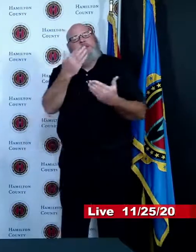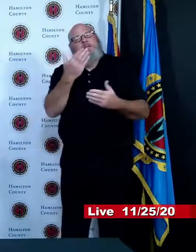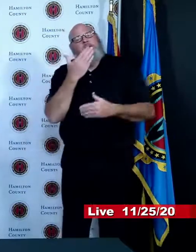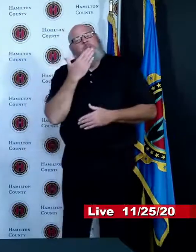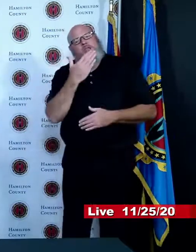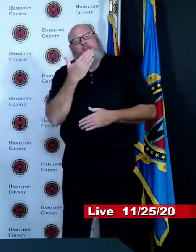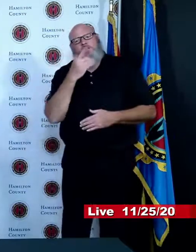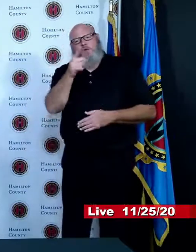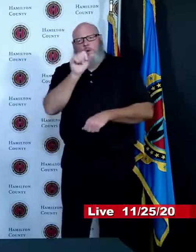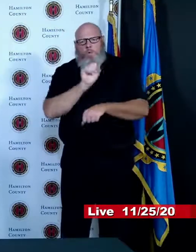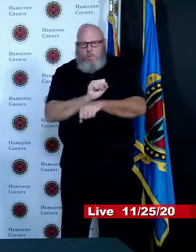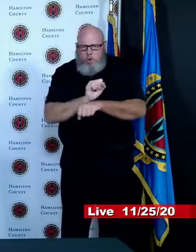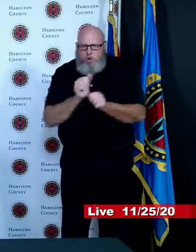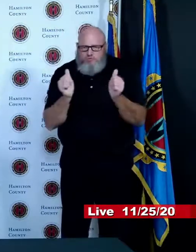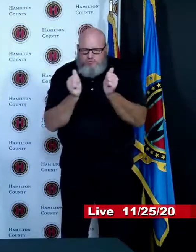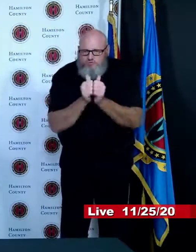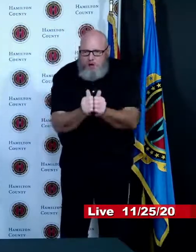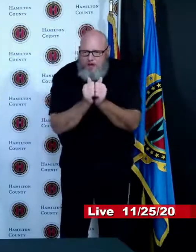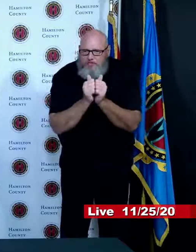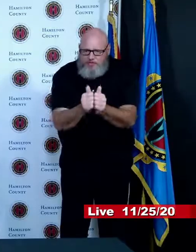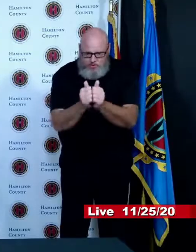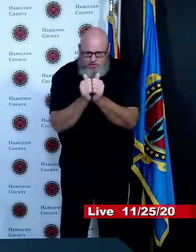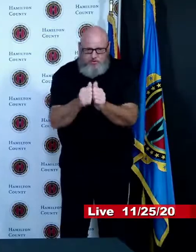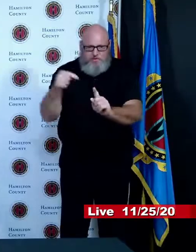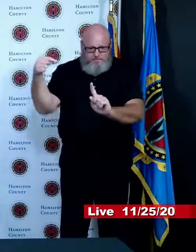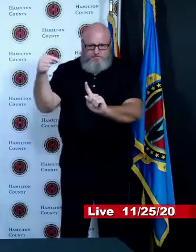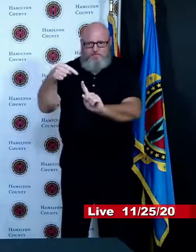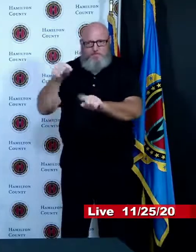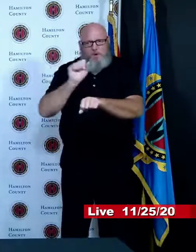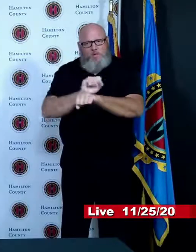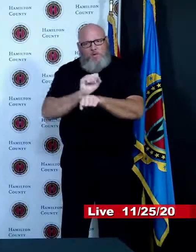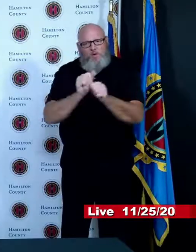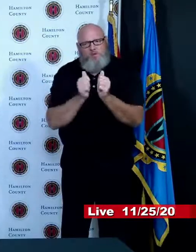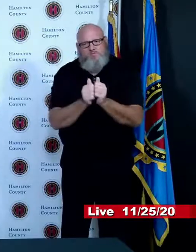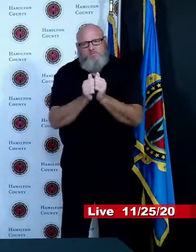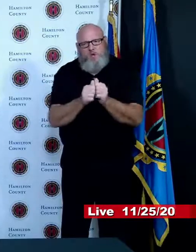I feel about this that we are in solidarity with one another with healthcare workers